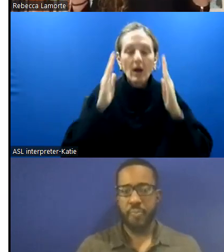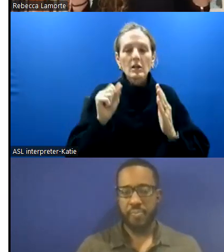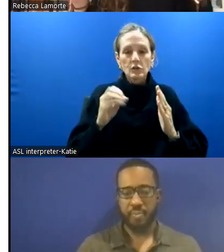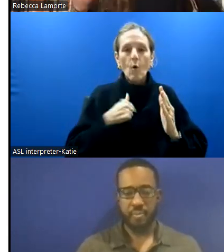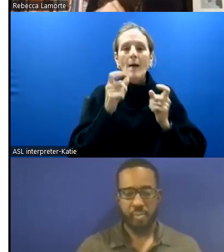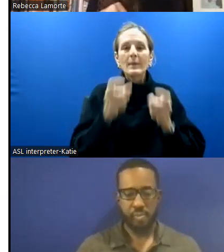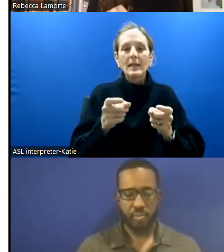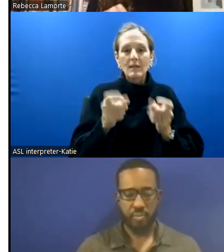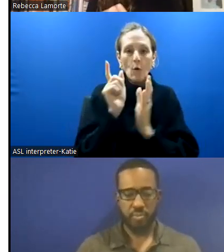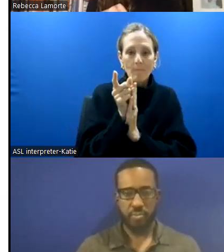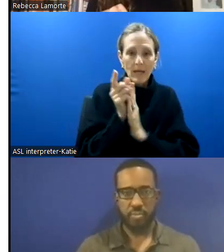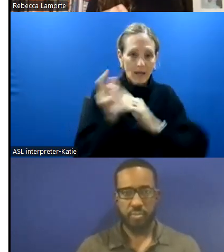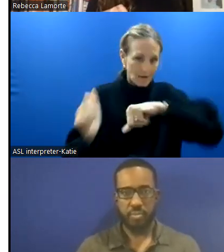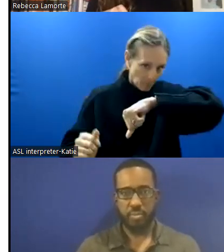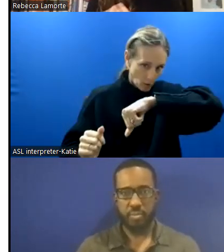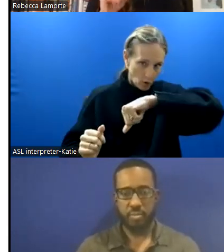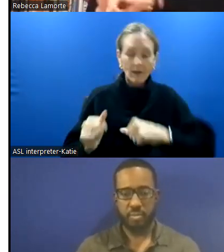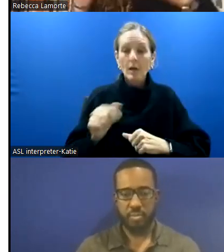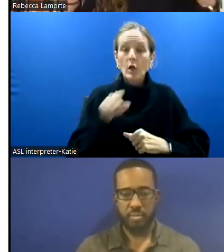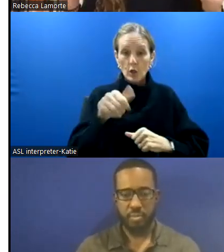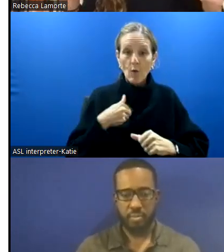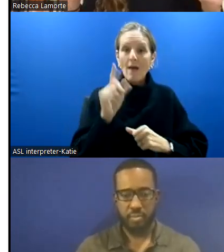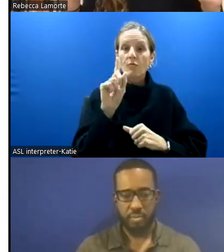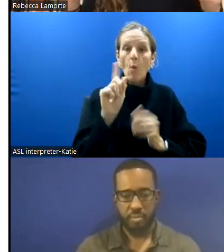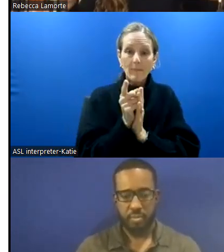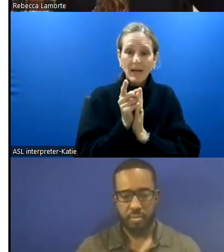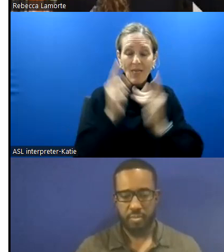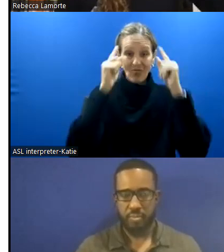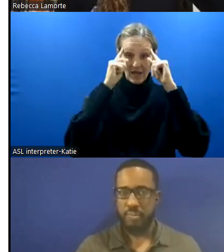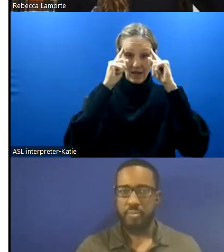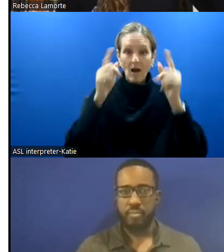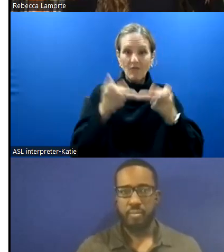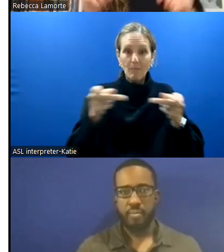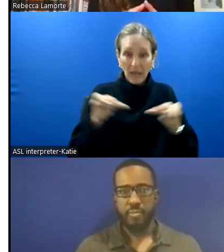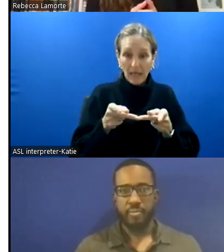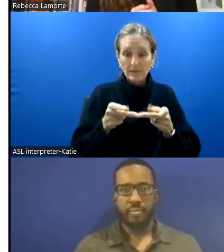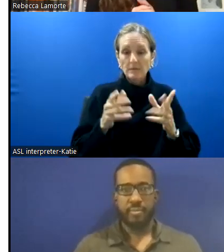I'm gonna look at my watch. My little Apple watch here. You got exactly one minute. Think about it. Choose your issue.